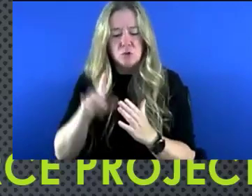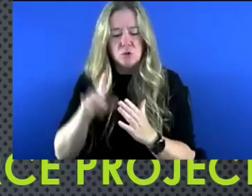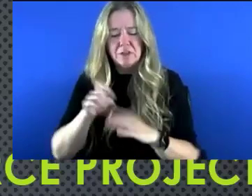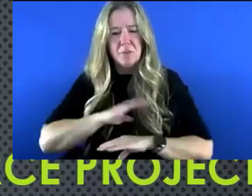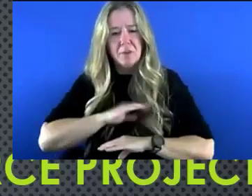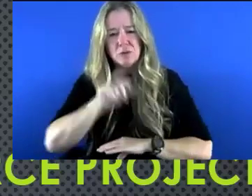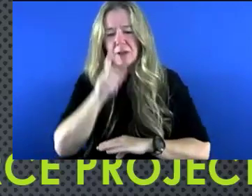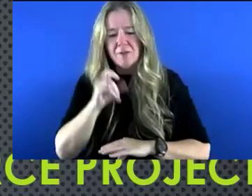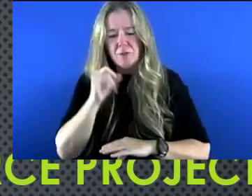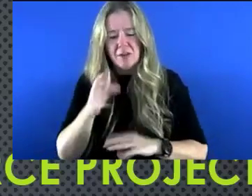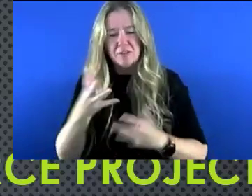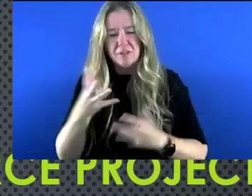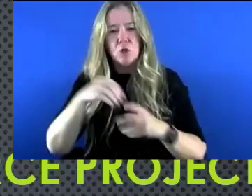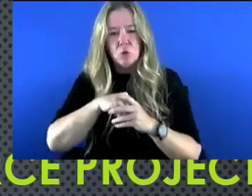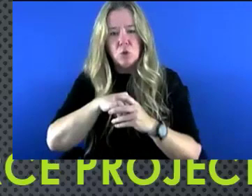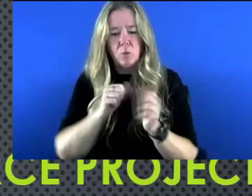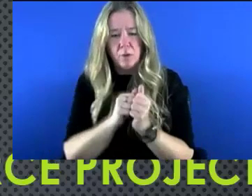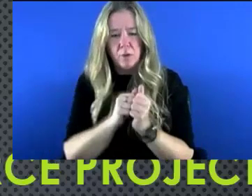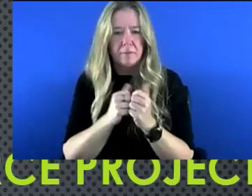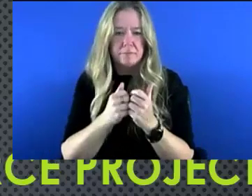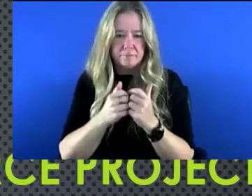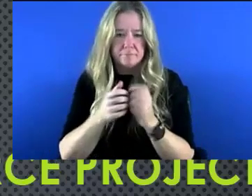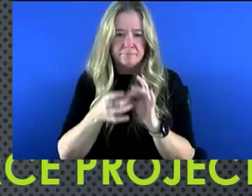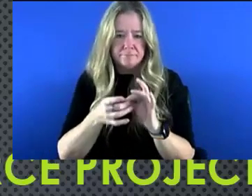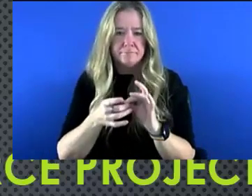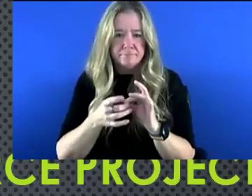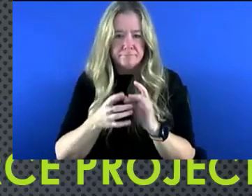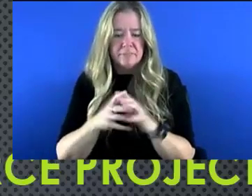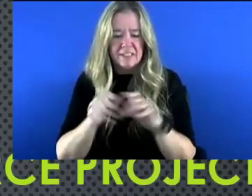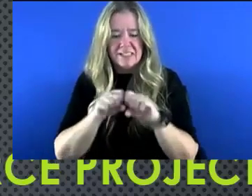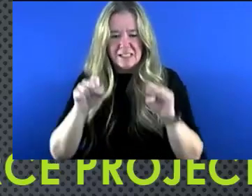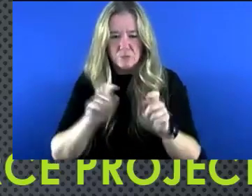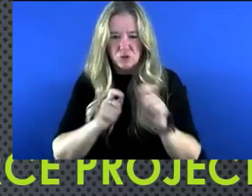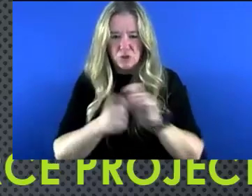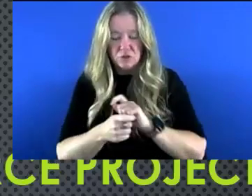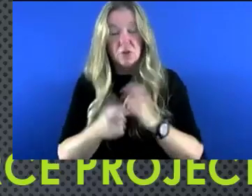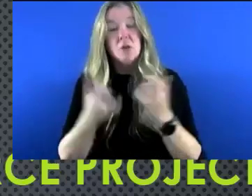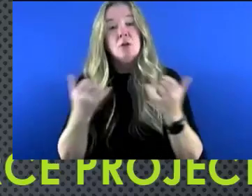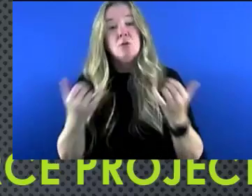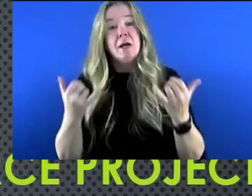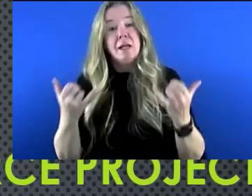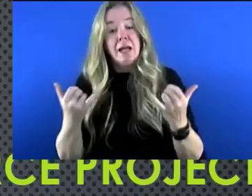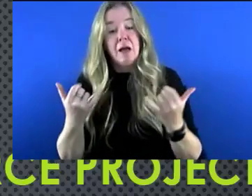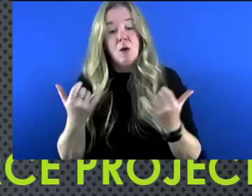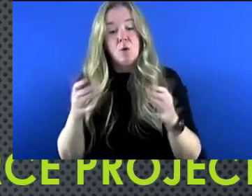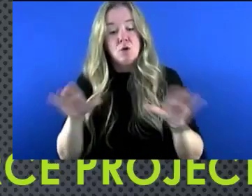that that's on us. And some of you are aware, we are currently conducting our census,